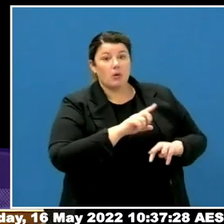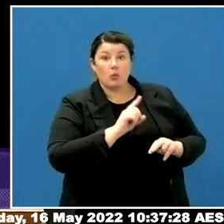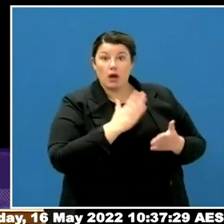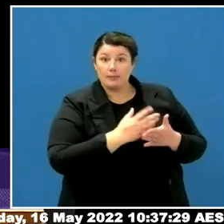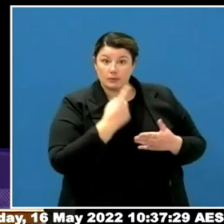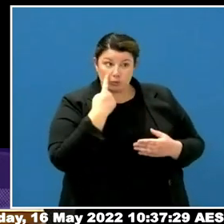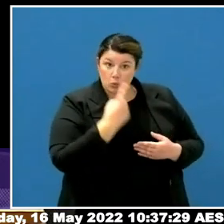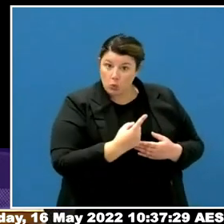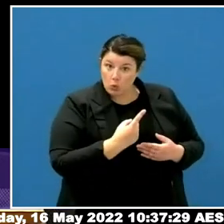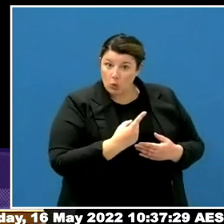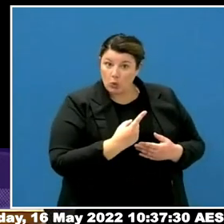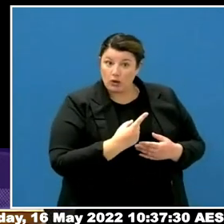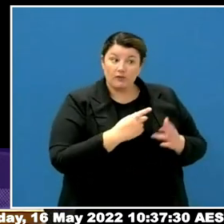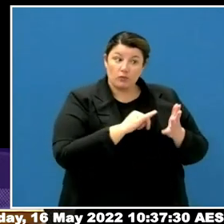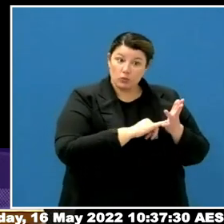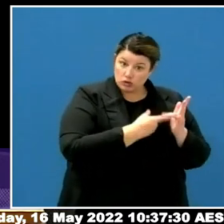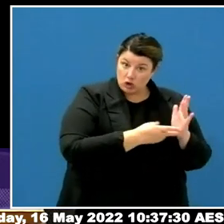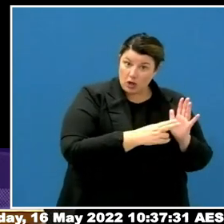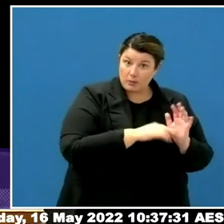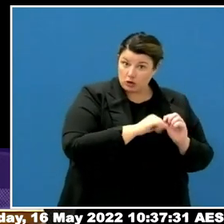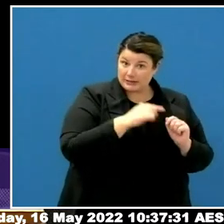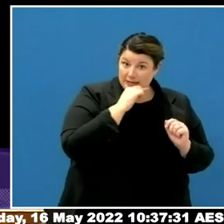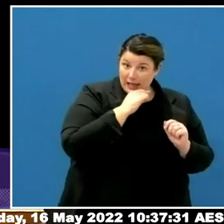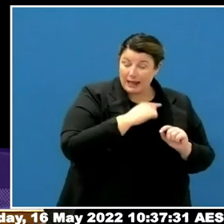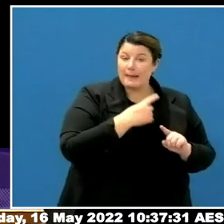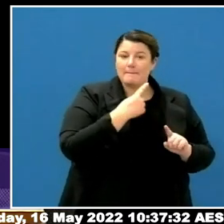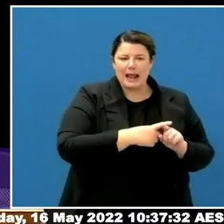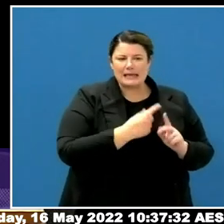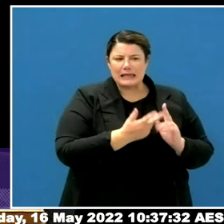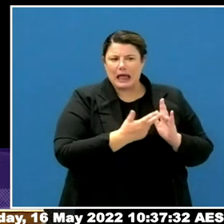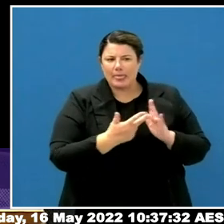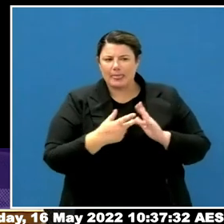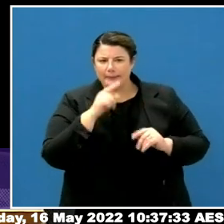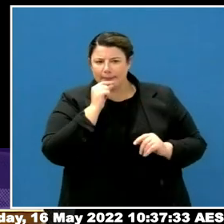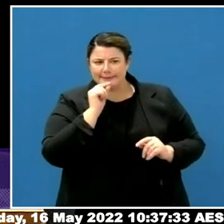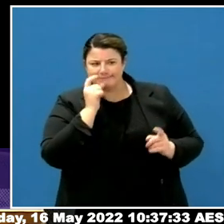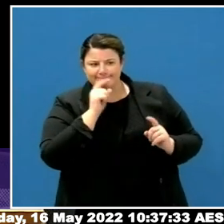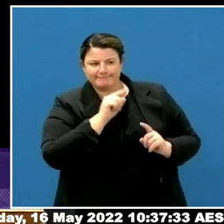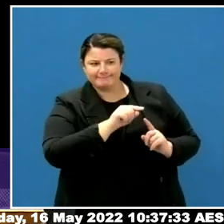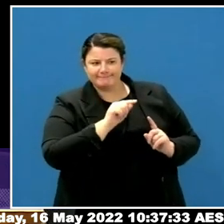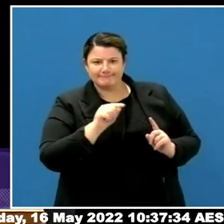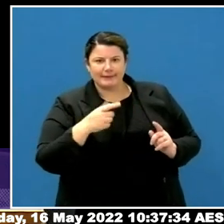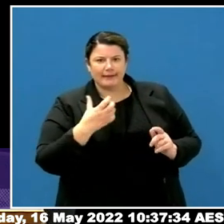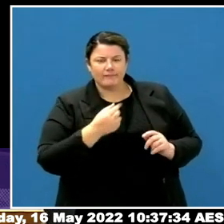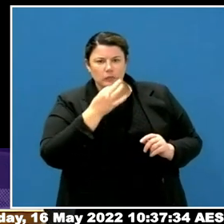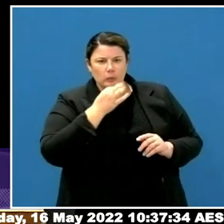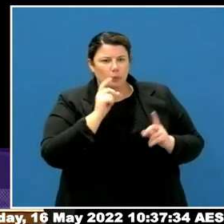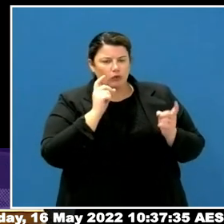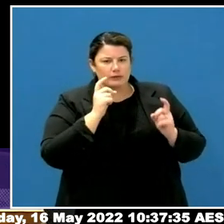respect to Simon and concerning the supports being provided to the other young people with disability who she knew.